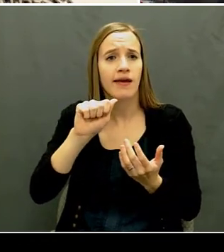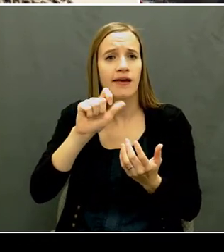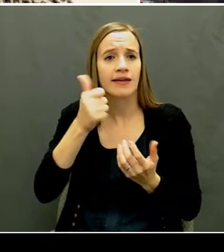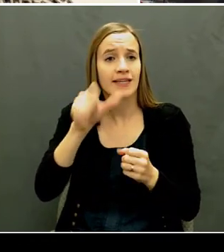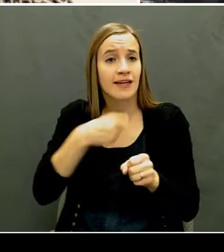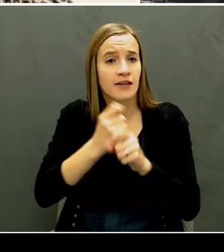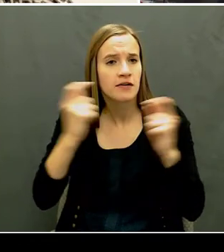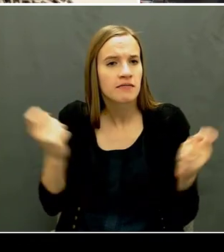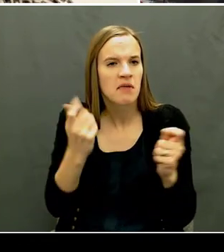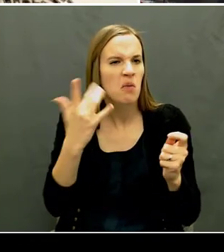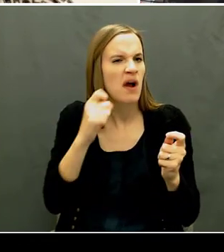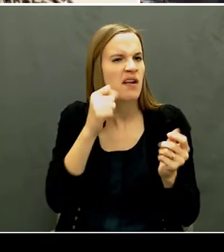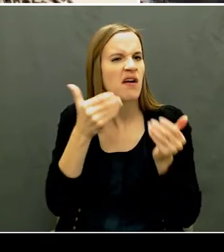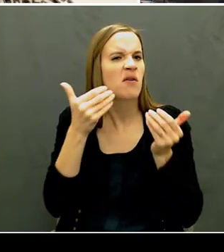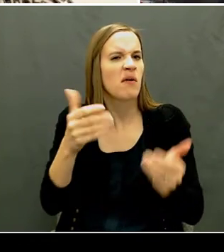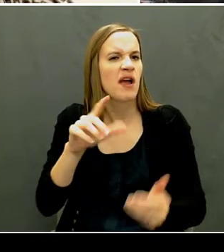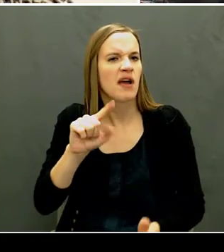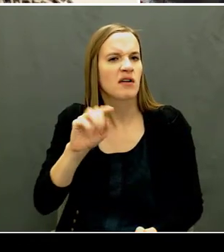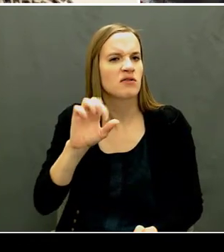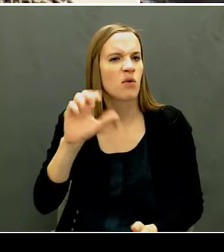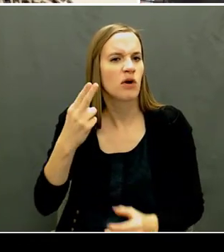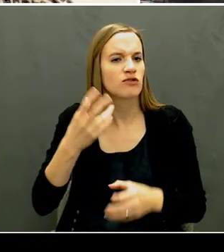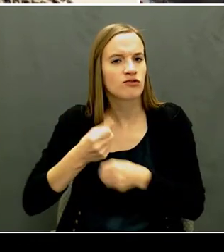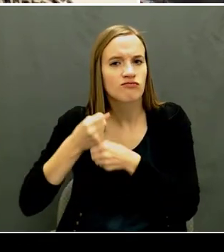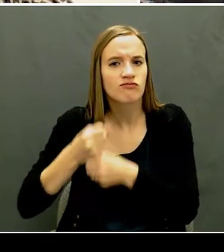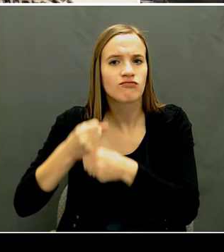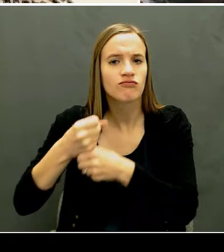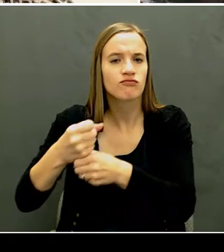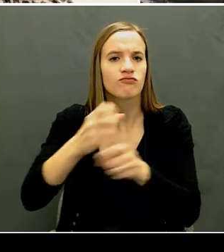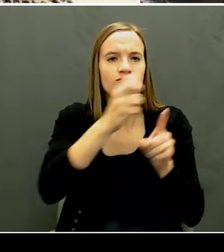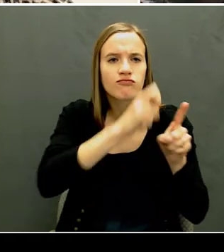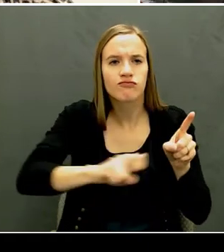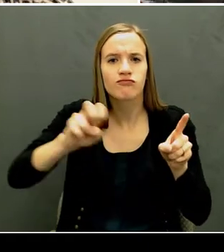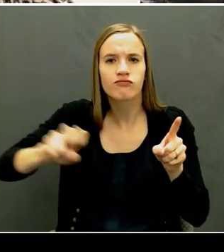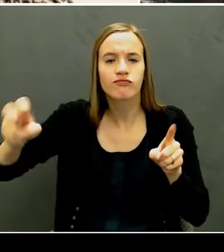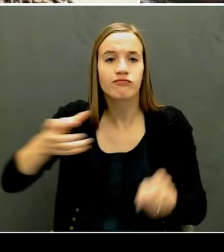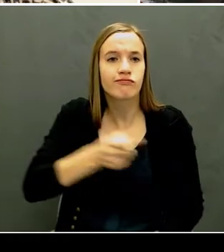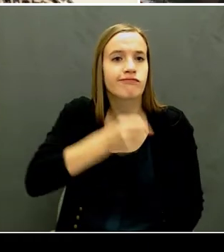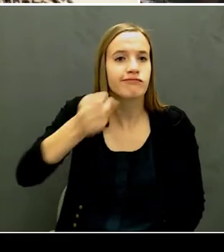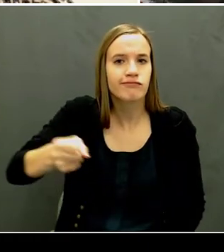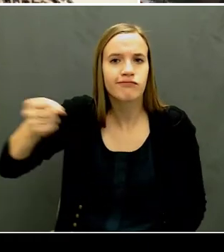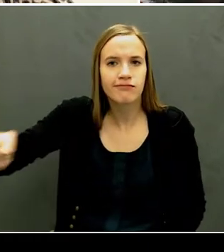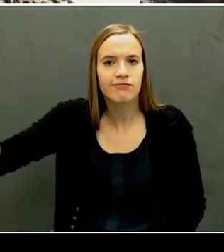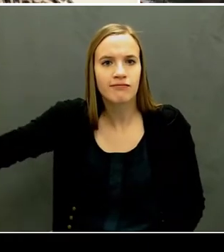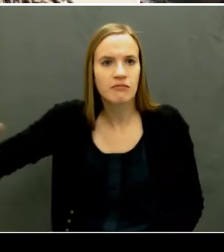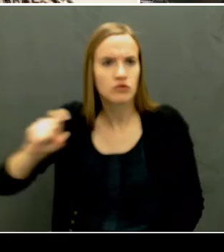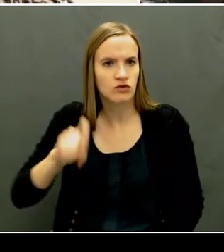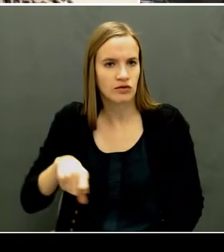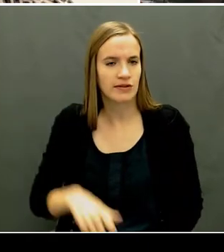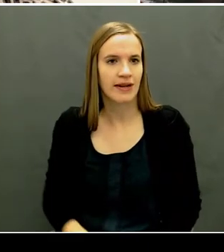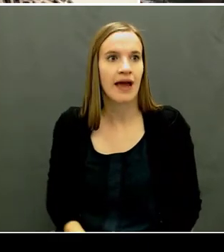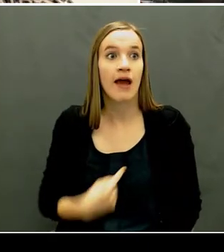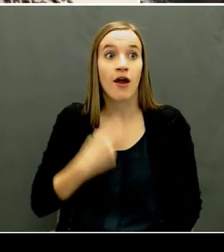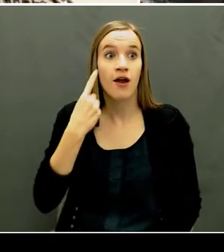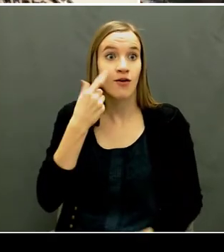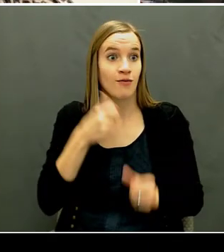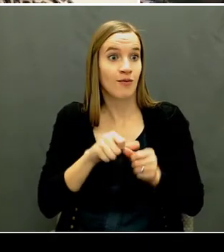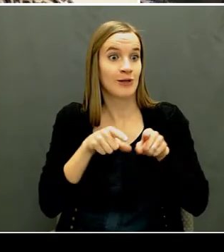challenged me there, you know, meaning well then go ahead. You know, let's do some kind of relay.